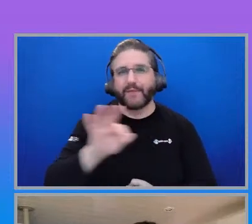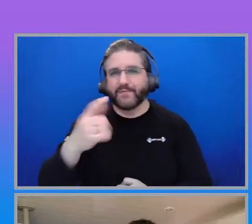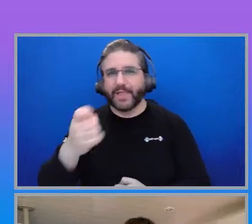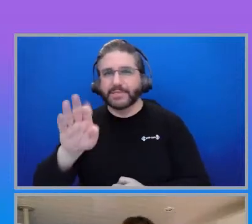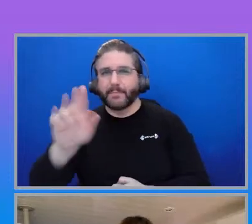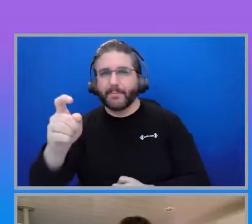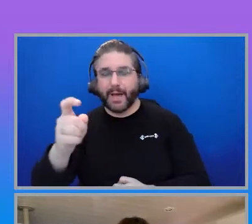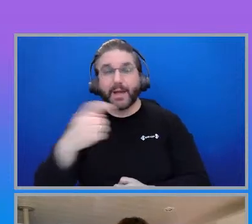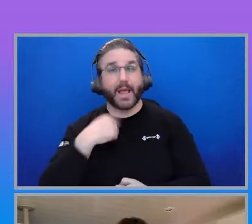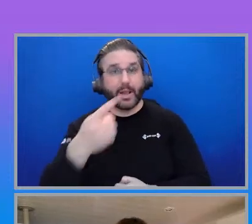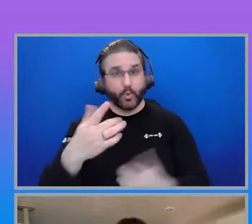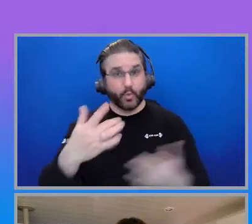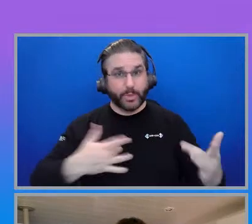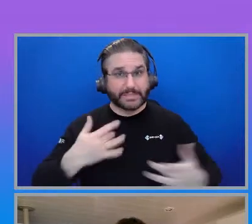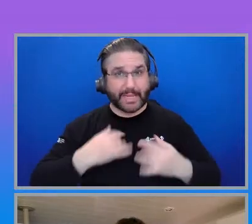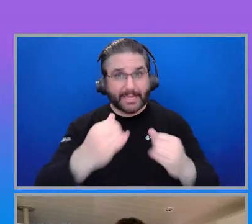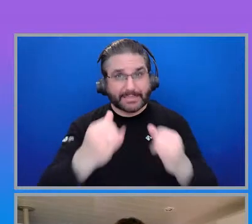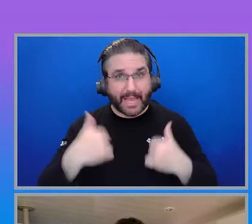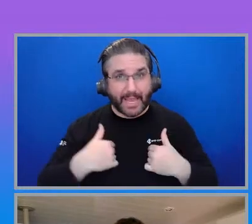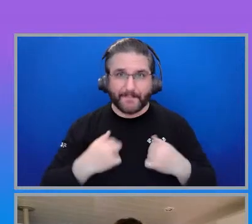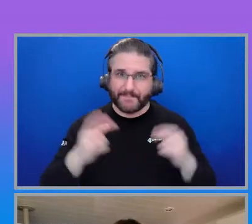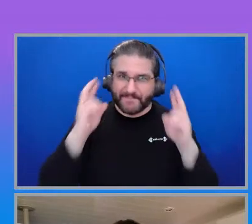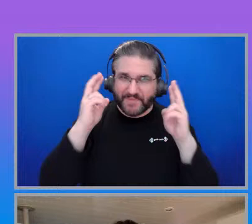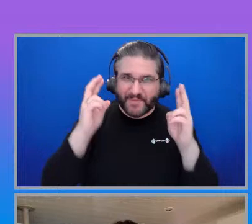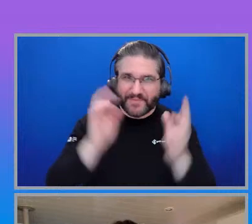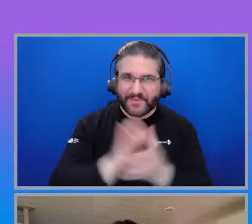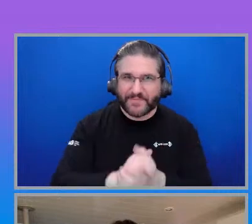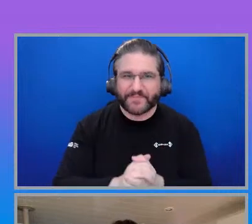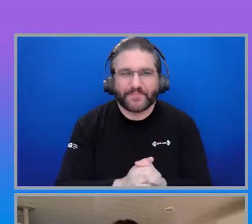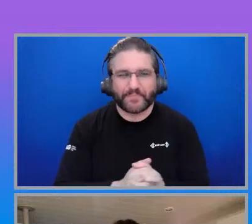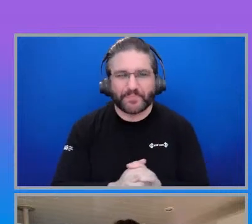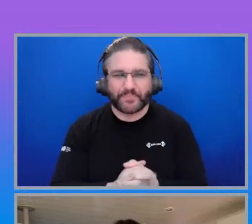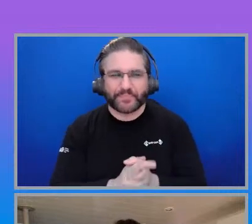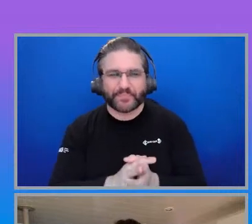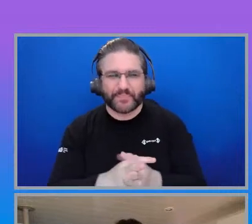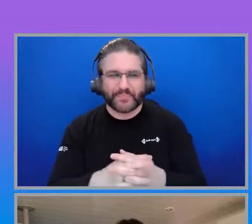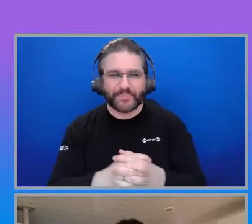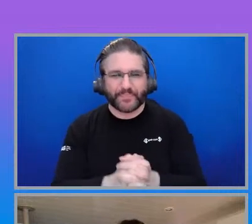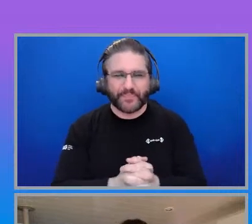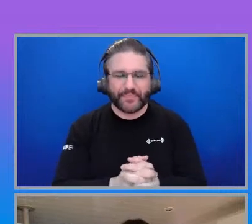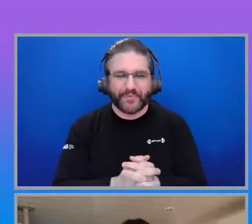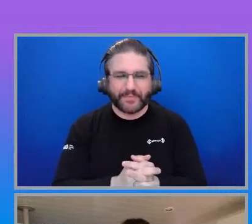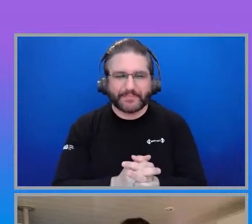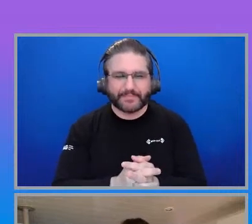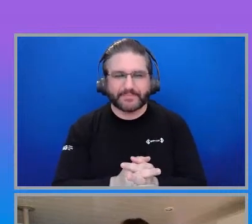you'll be as excited as I am to